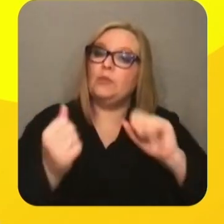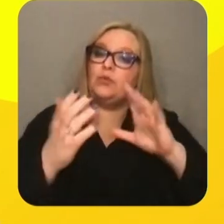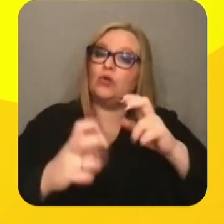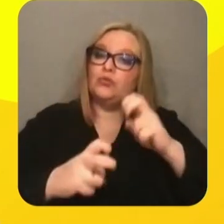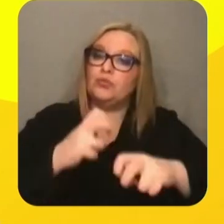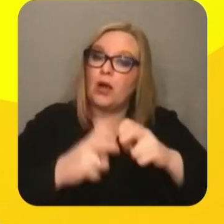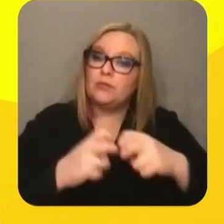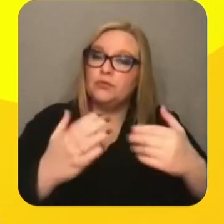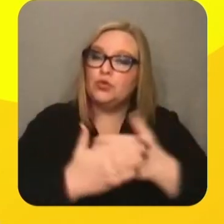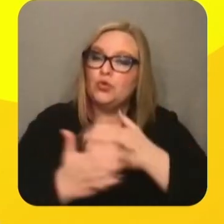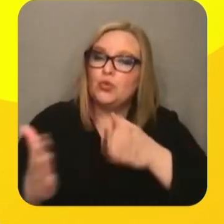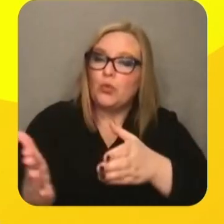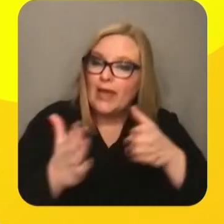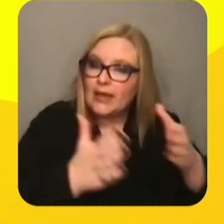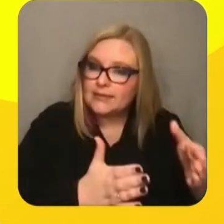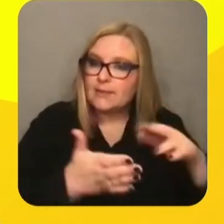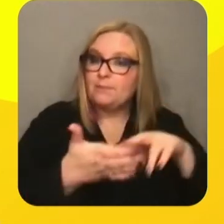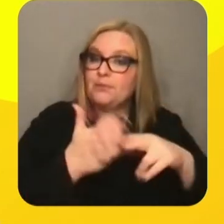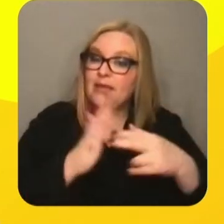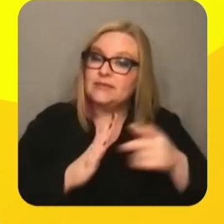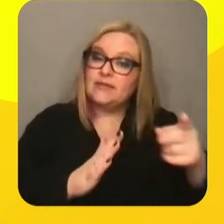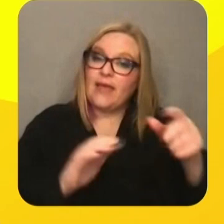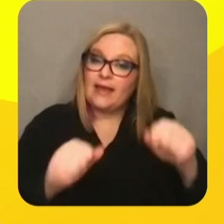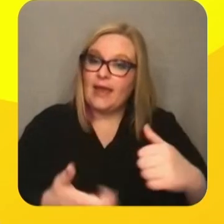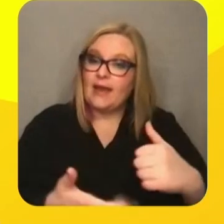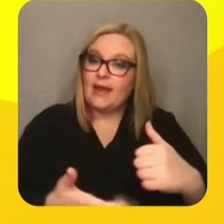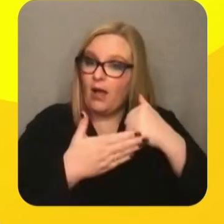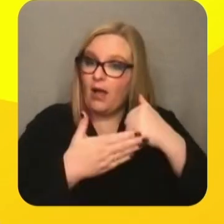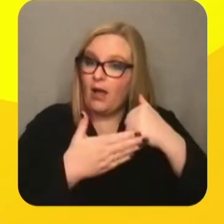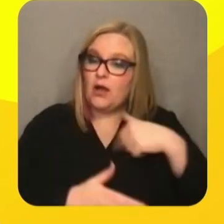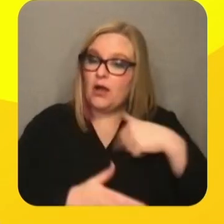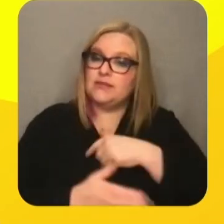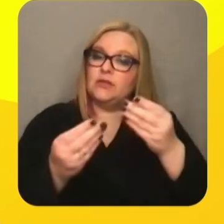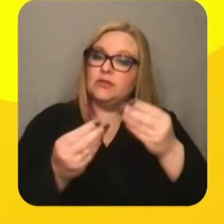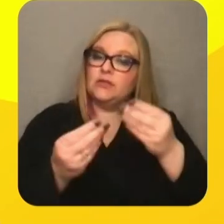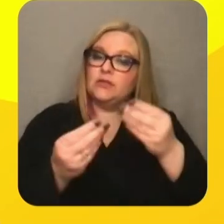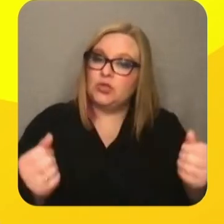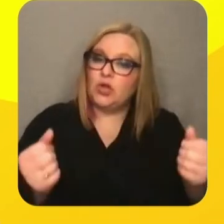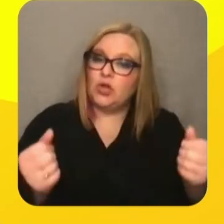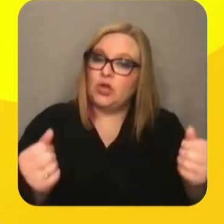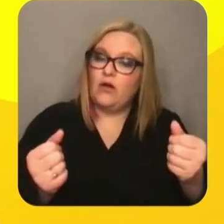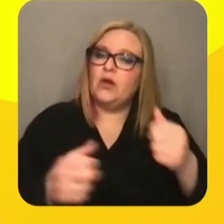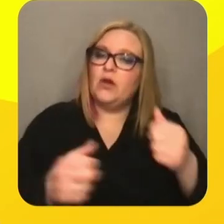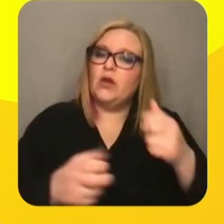which means that they can help us solve problems in a way that maybe wouldn't occur.